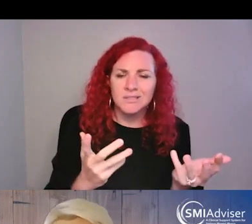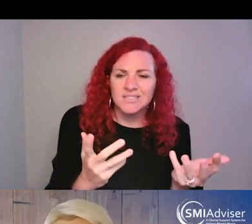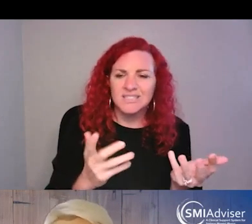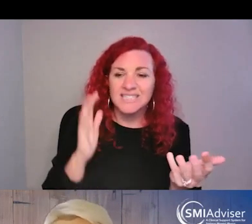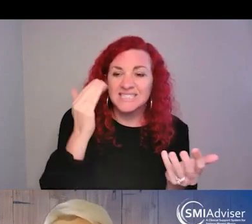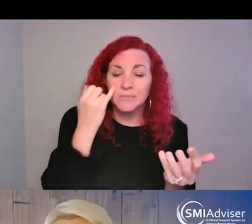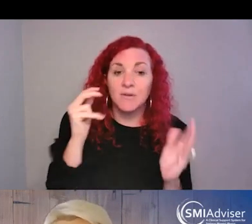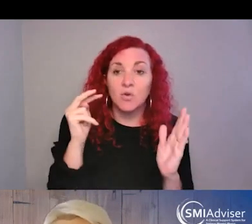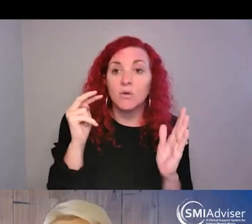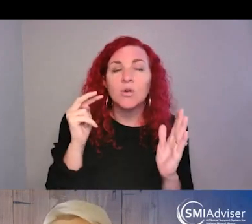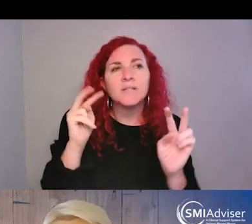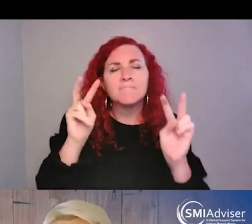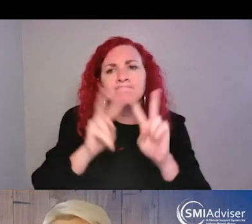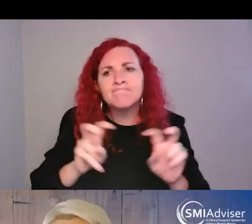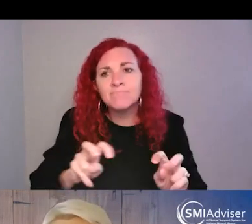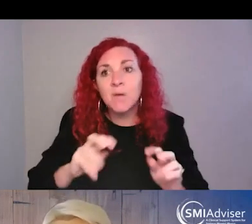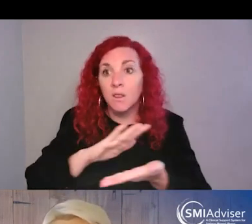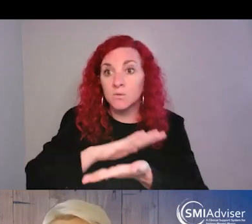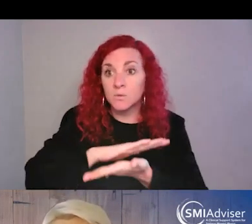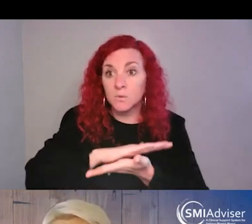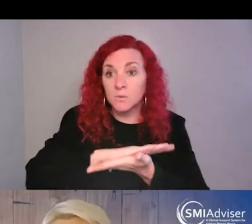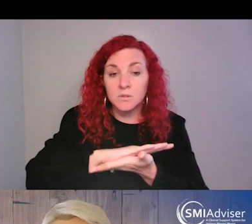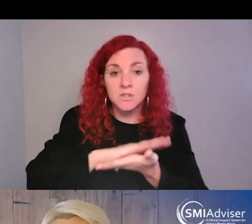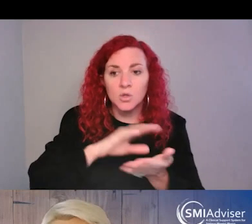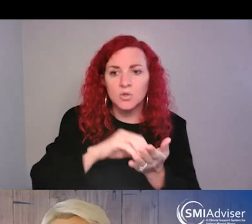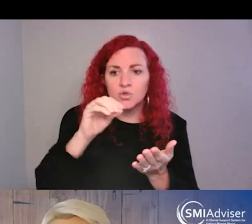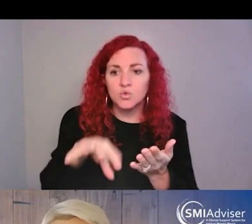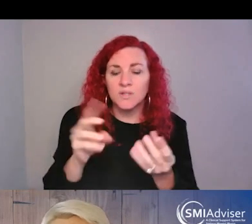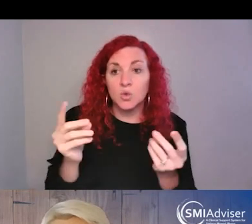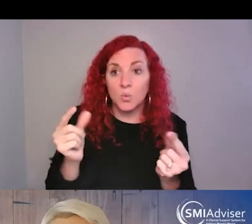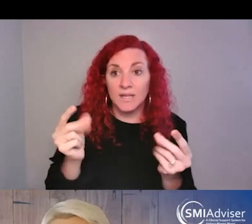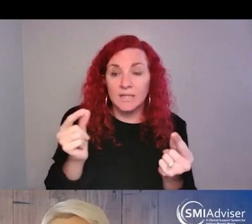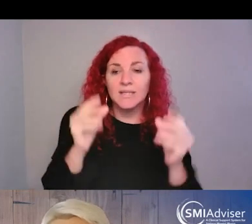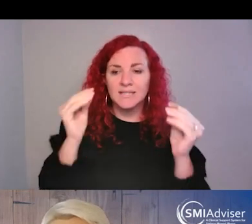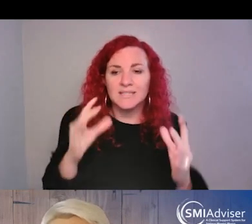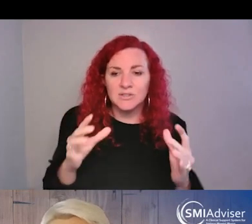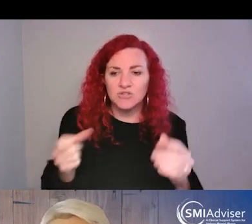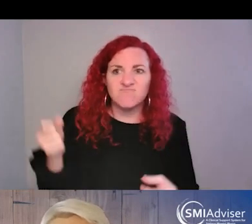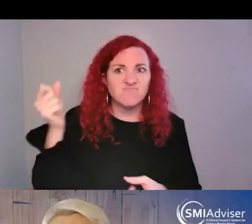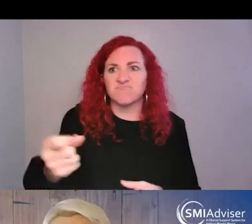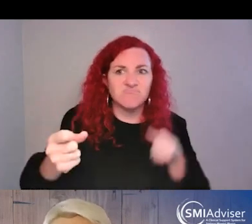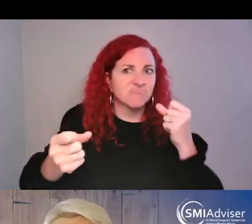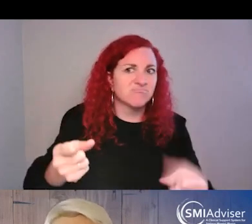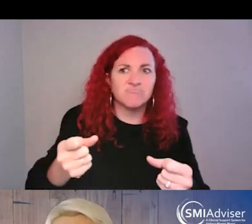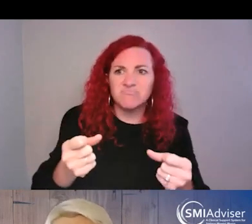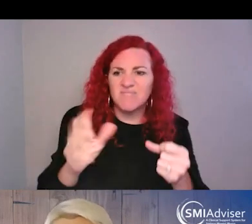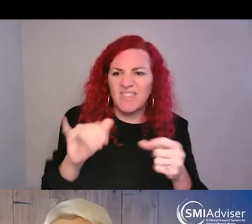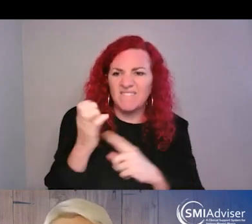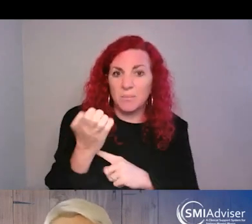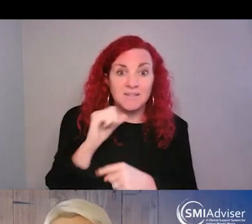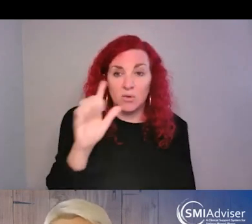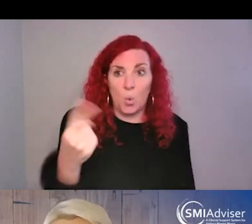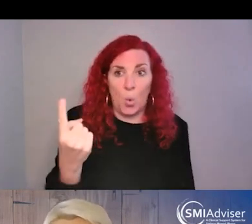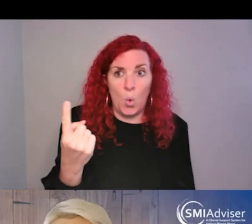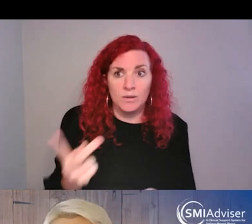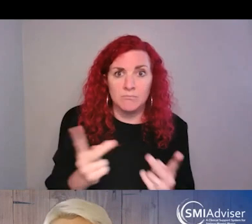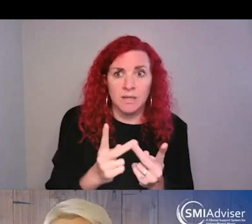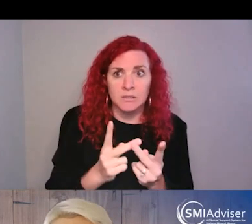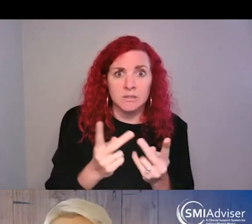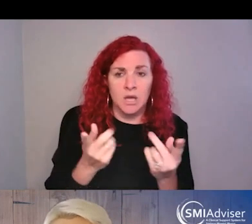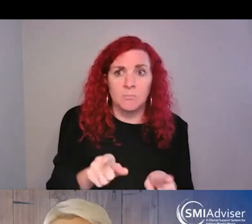AT SCHOOLS, TEACHERS AND STUDENTS WERE THRUST INTO THAT ENVIRONMENT.